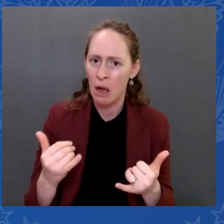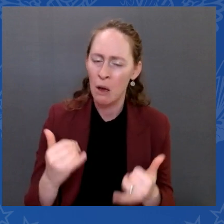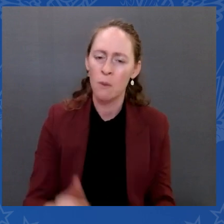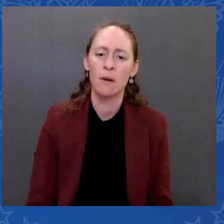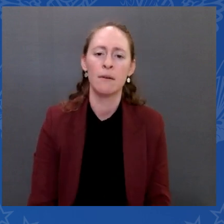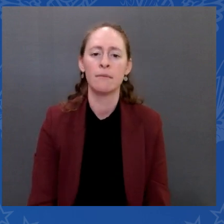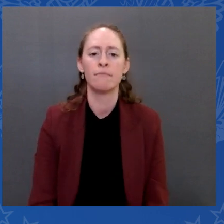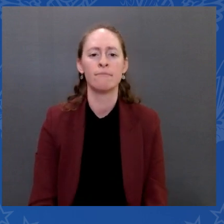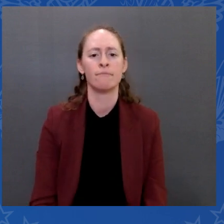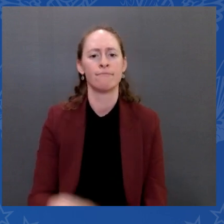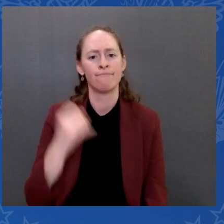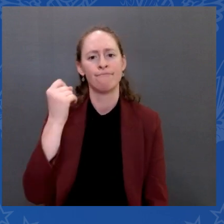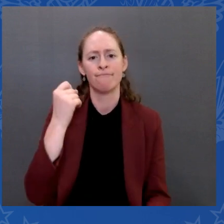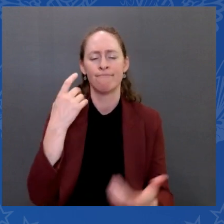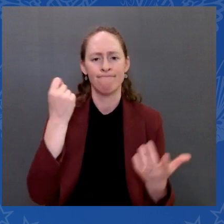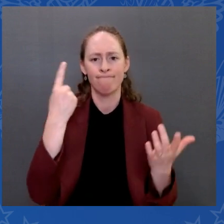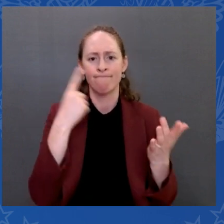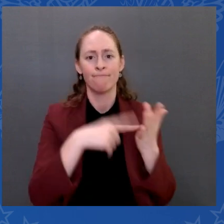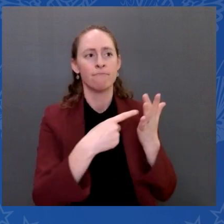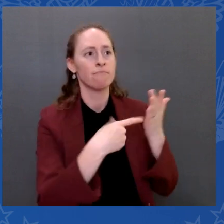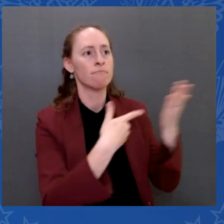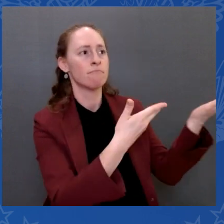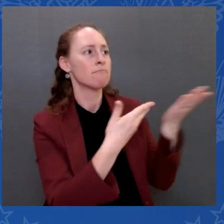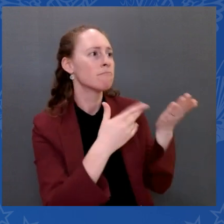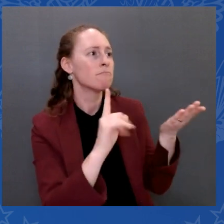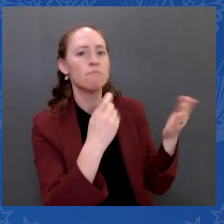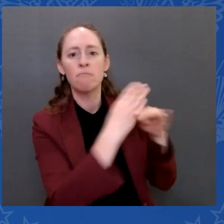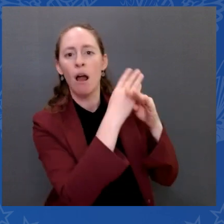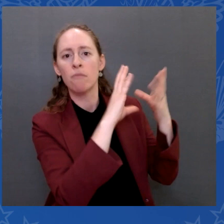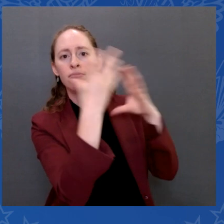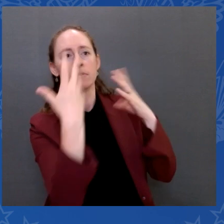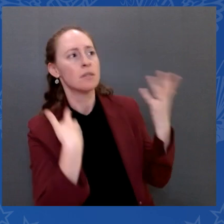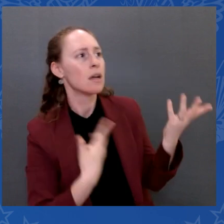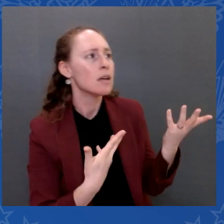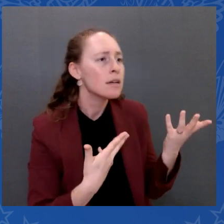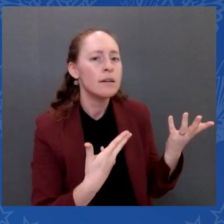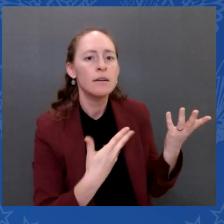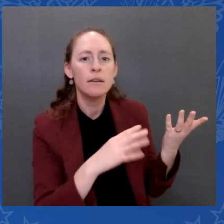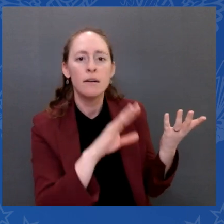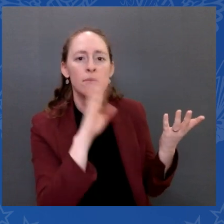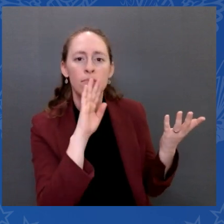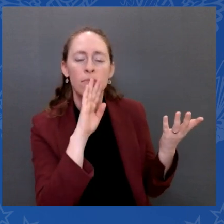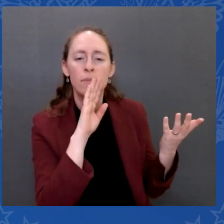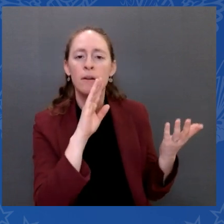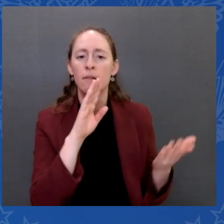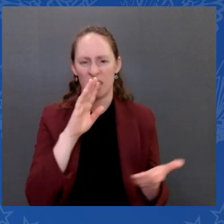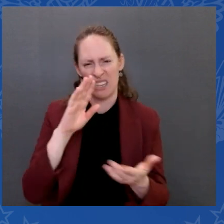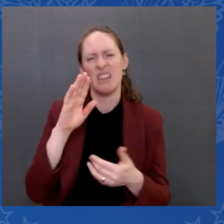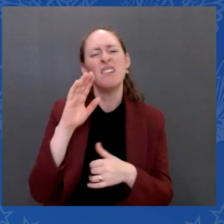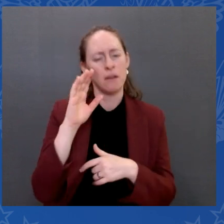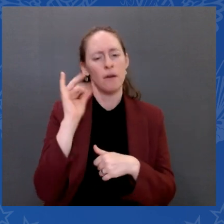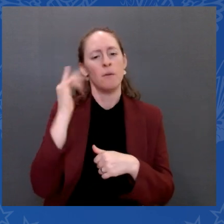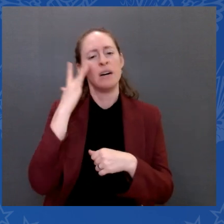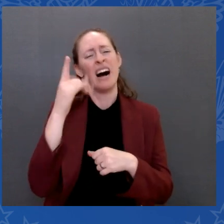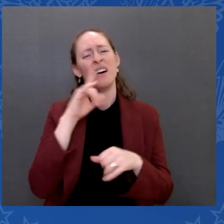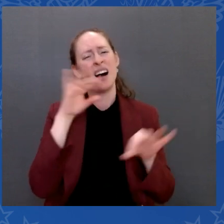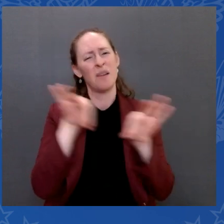funding in Congress. The semiconductor shortage has not only impacted our ability to meet customer demand